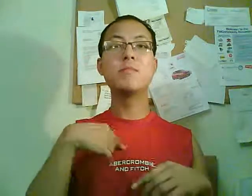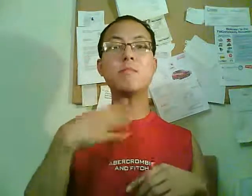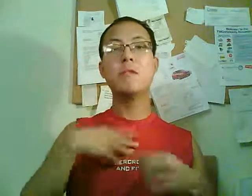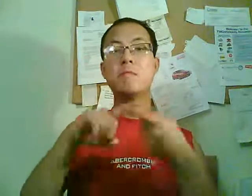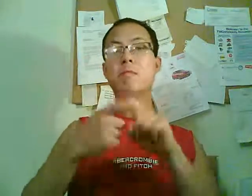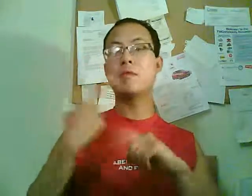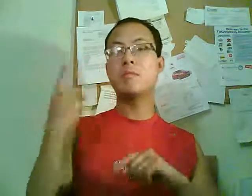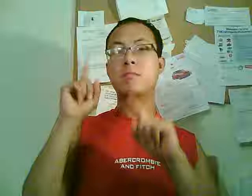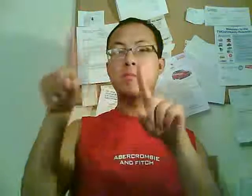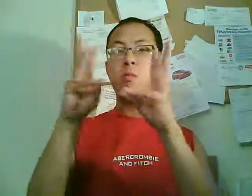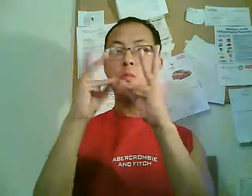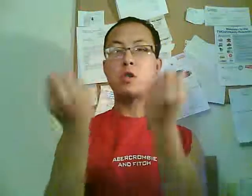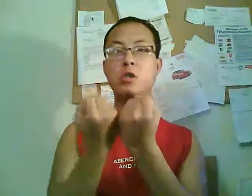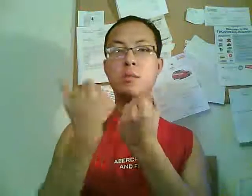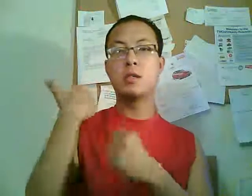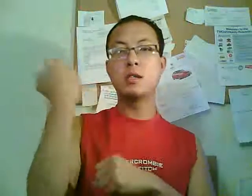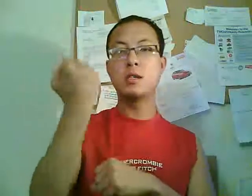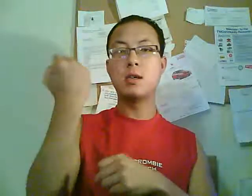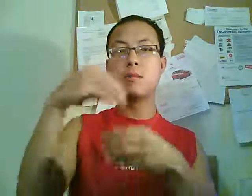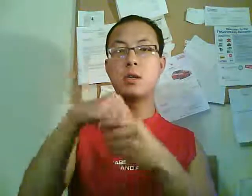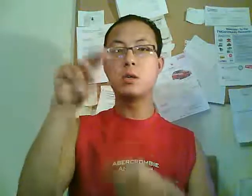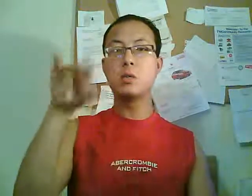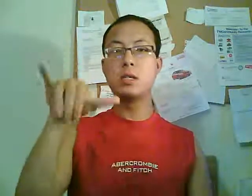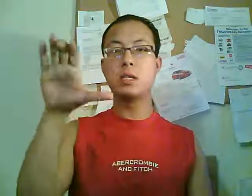My friend and I went to a workshop in New York City last Saturday.